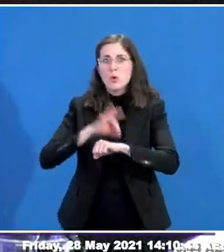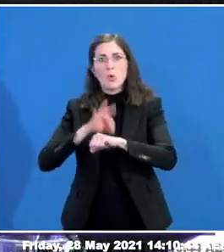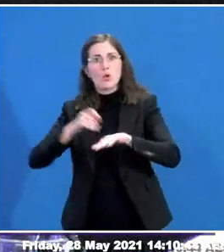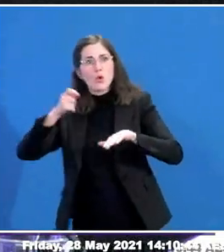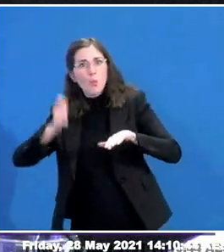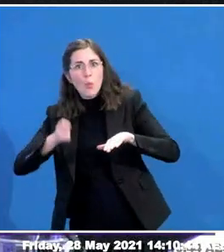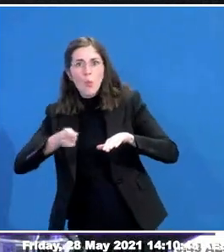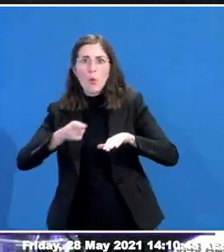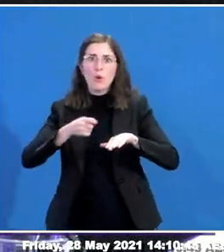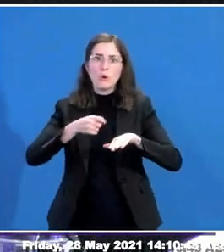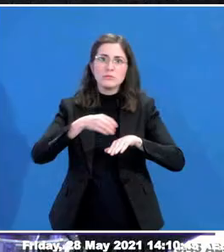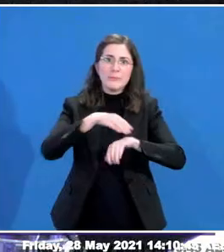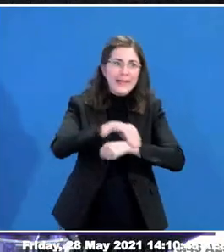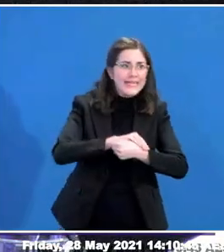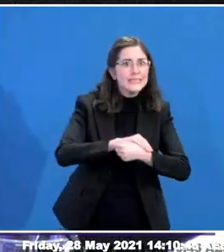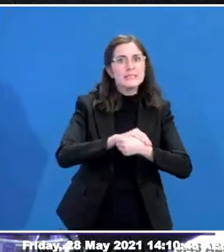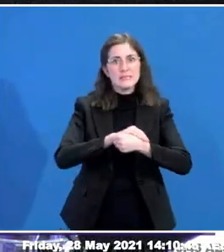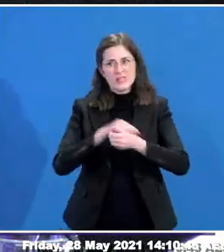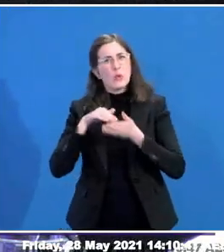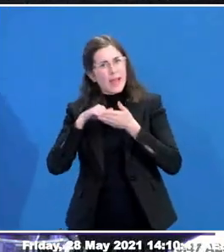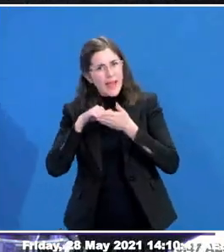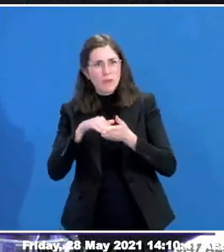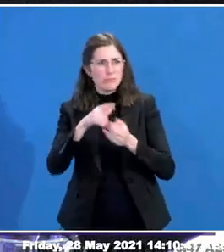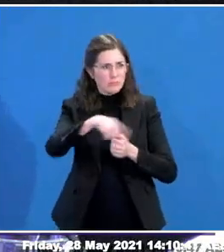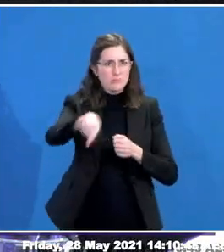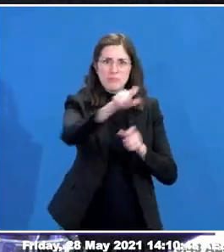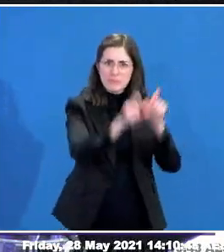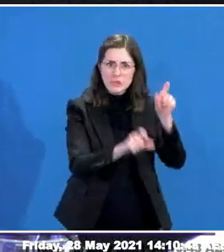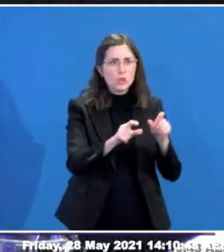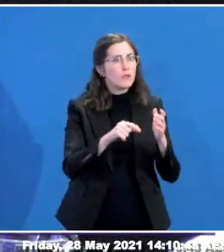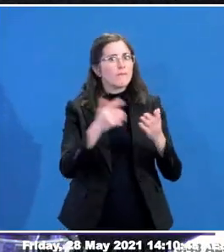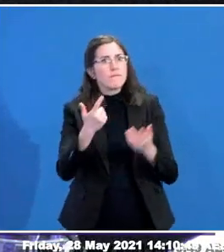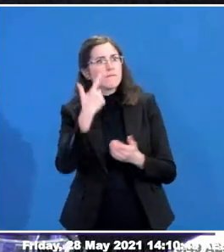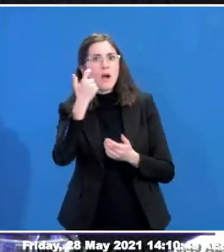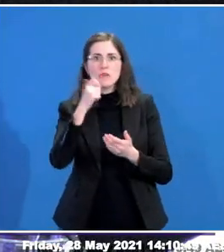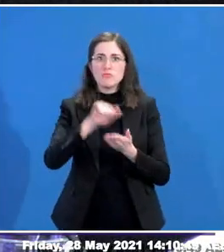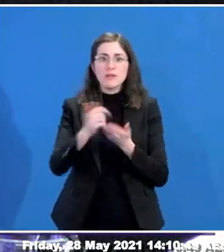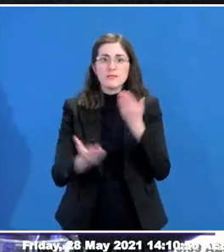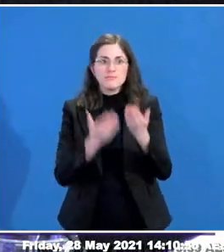coordinations around capacity building, access to supports and ultimately helping people achieve their goals.